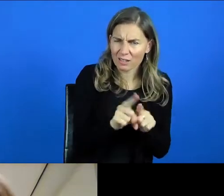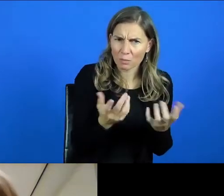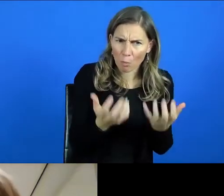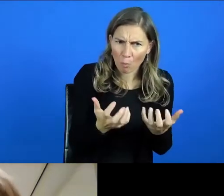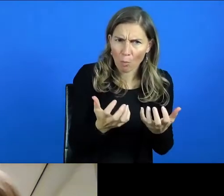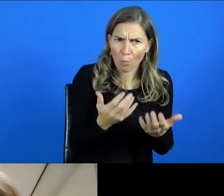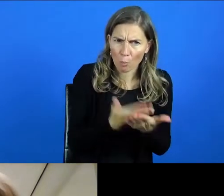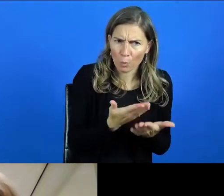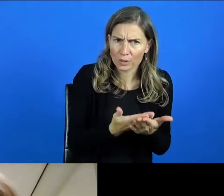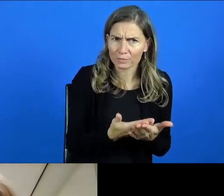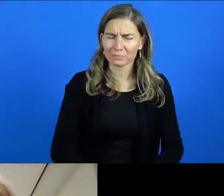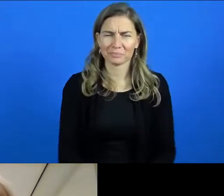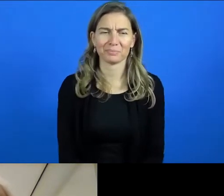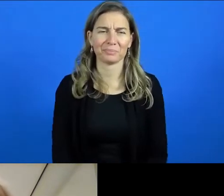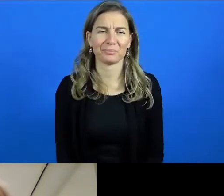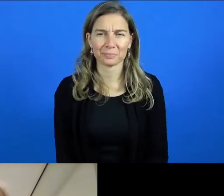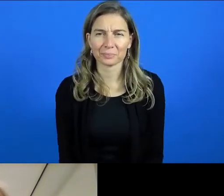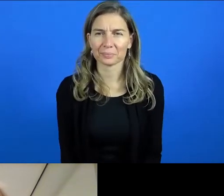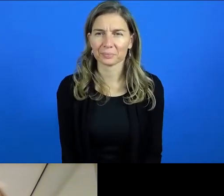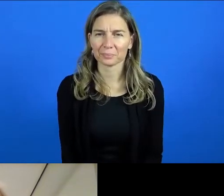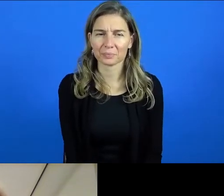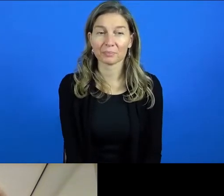And now, I'd like to go to the procedure to end this.